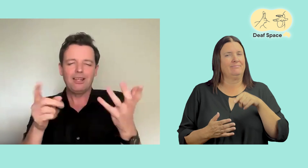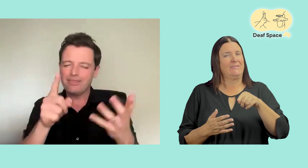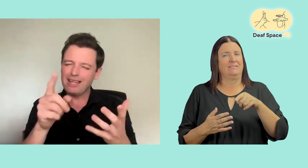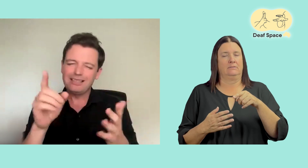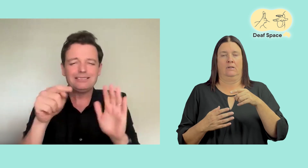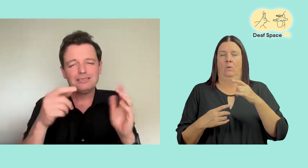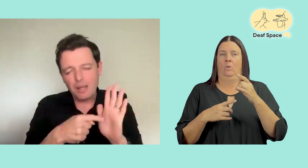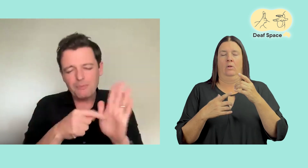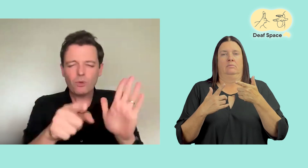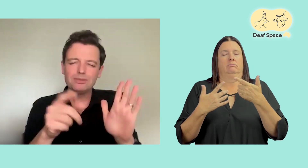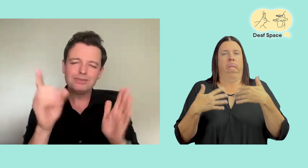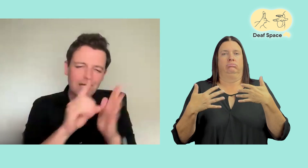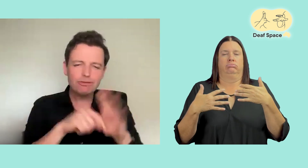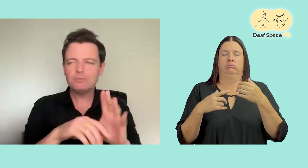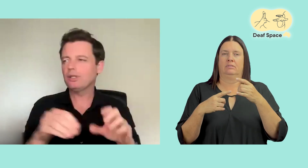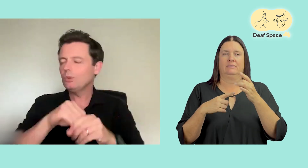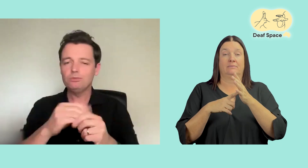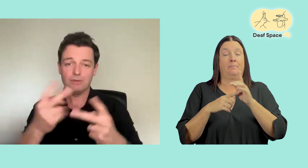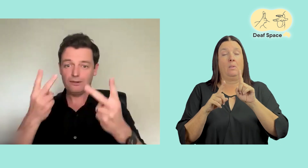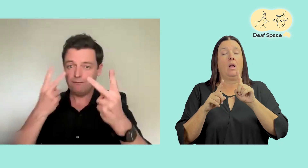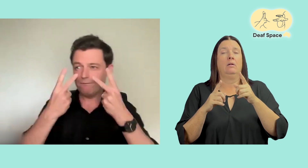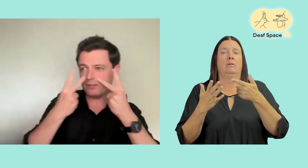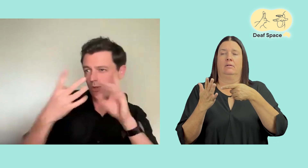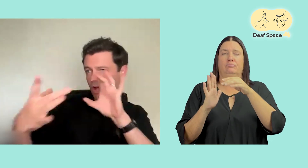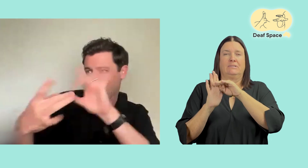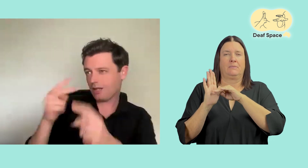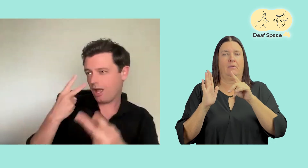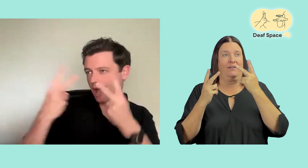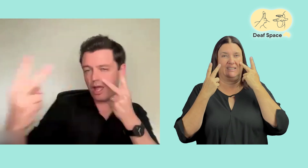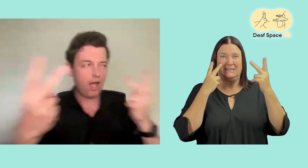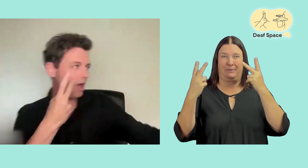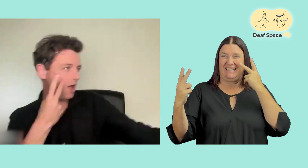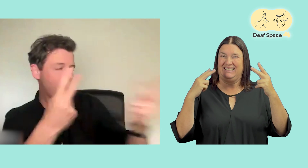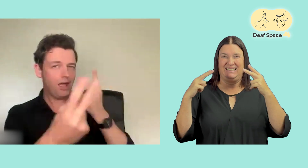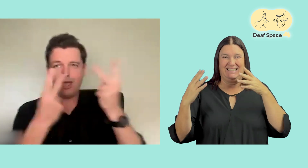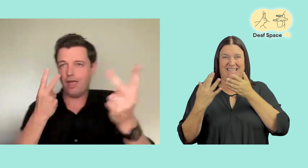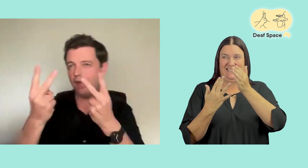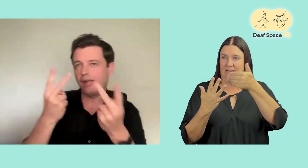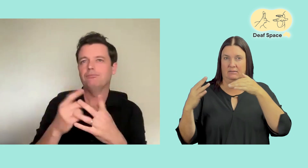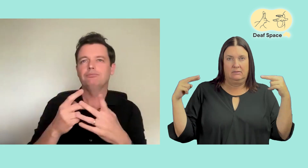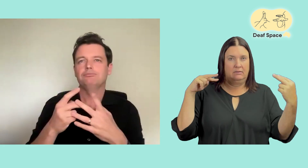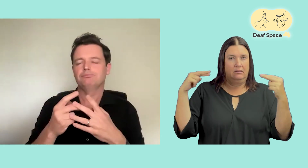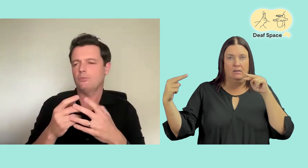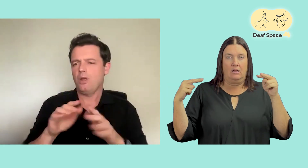Examples of these design principles include visibility and good lines of sight.